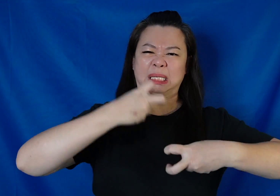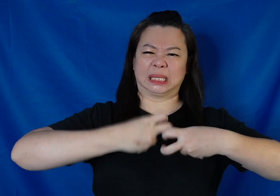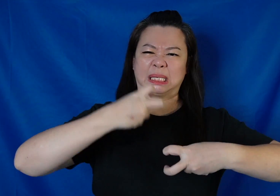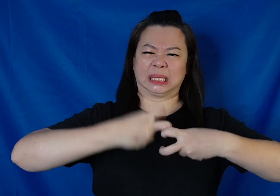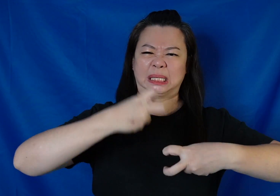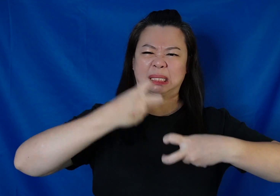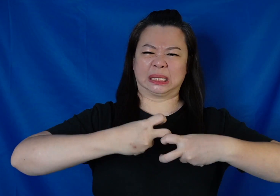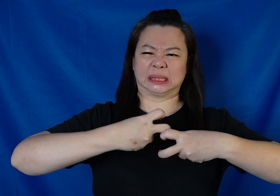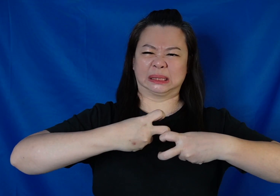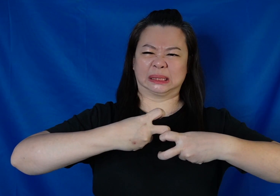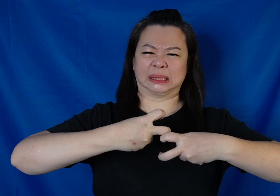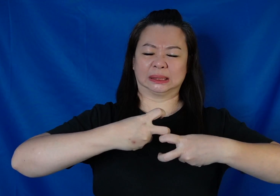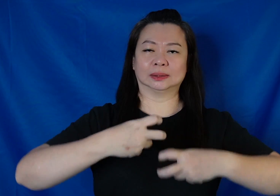HARD, difficult (VAR. 2)